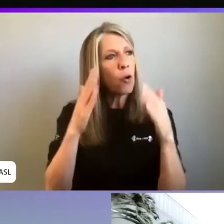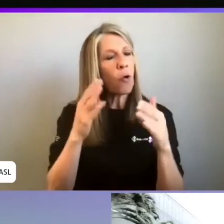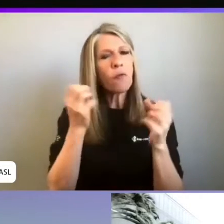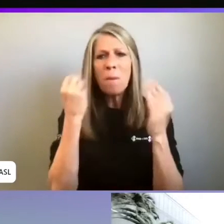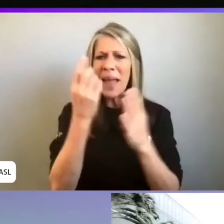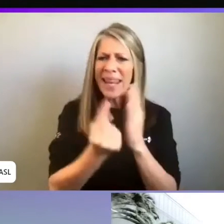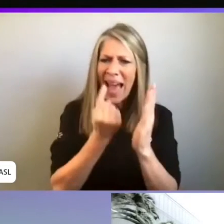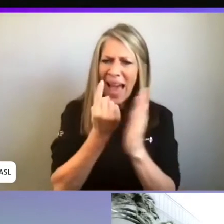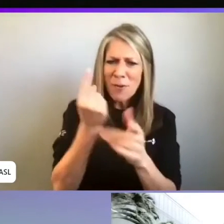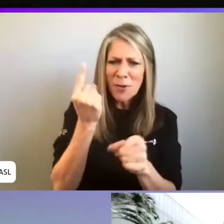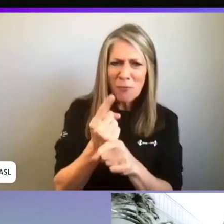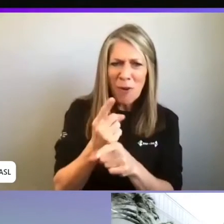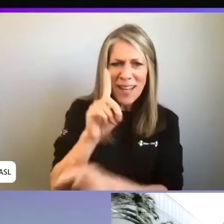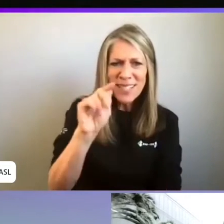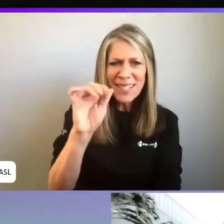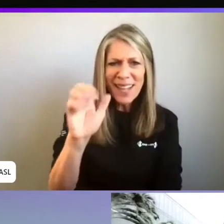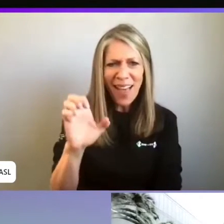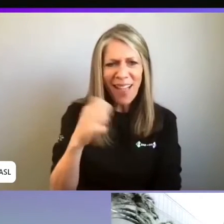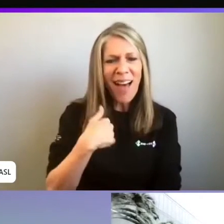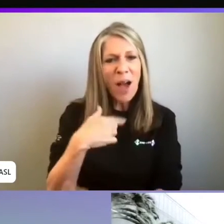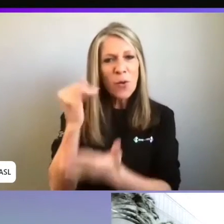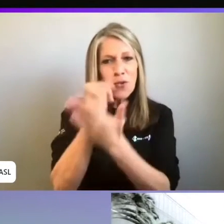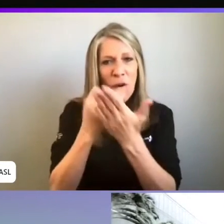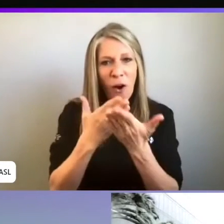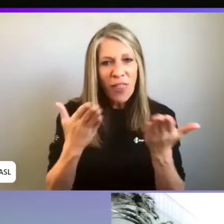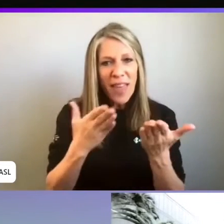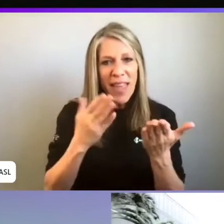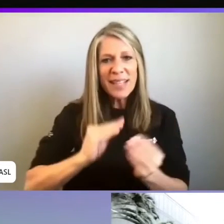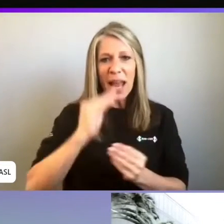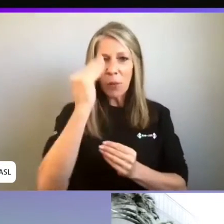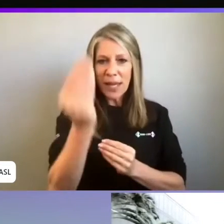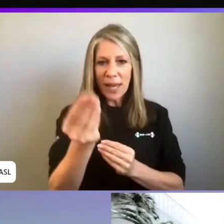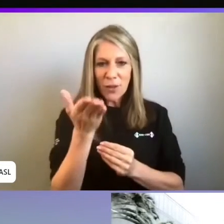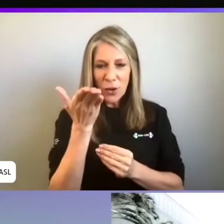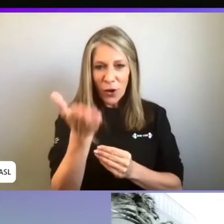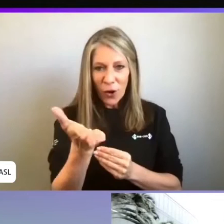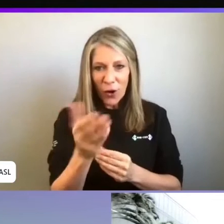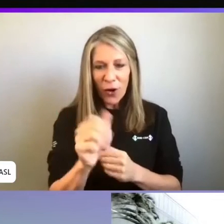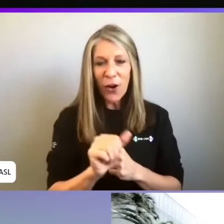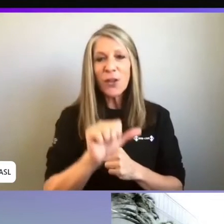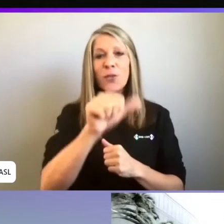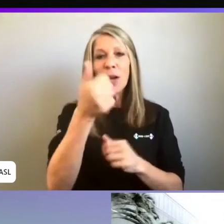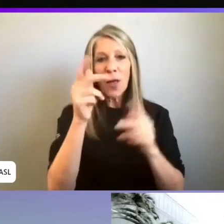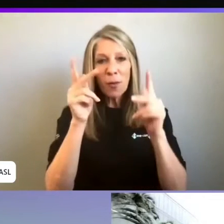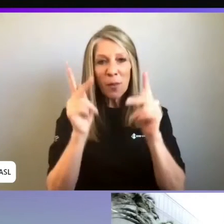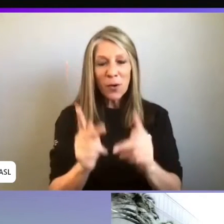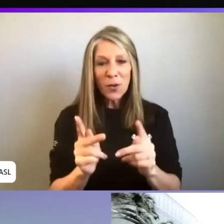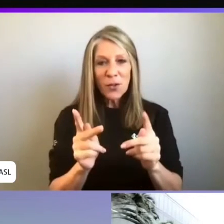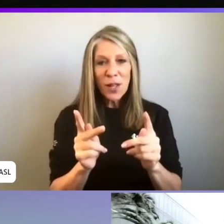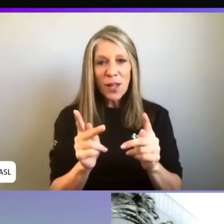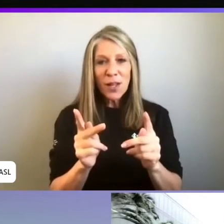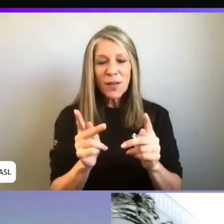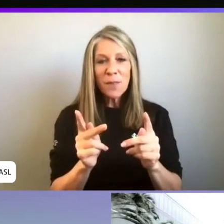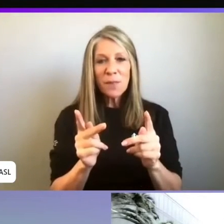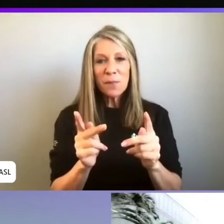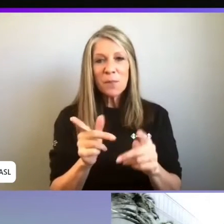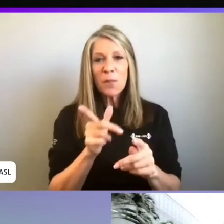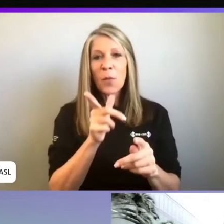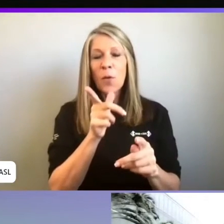it was going to be needed to be refined, so what we did for several hours, right Danielle, was I would draw